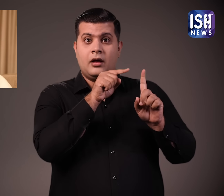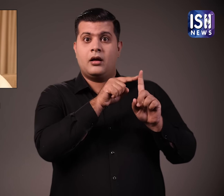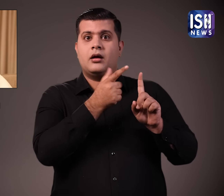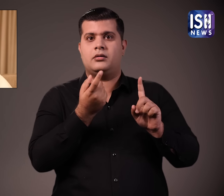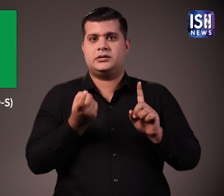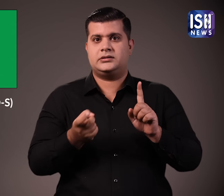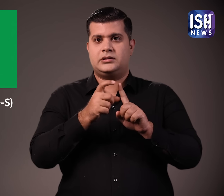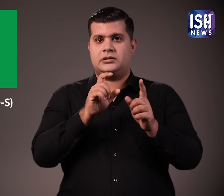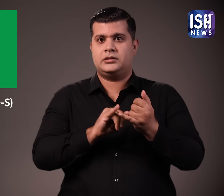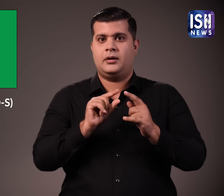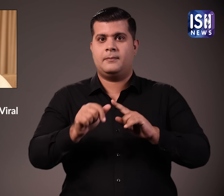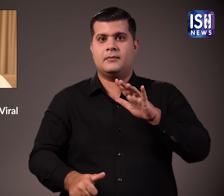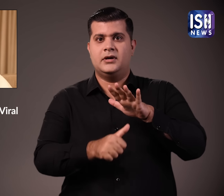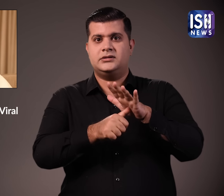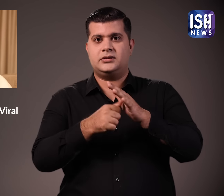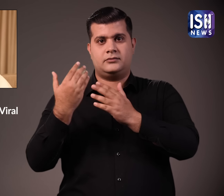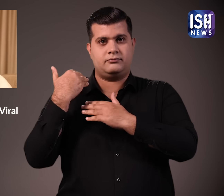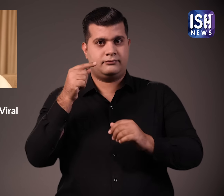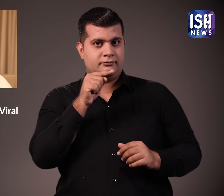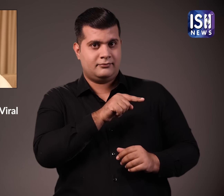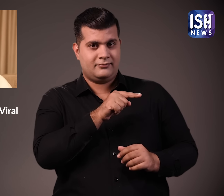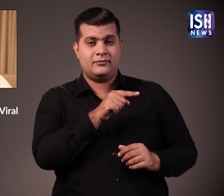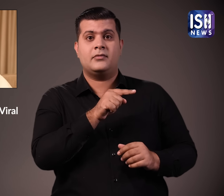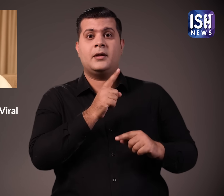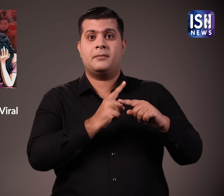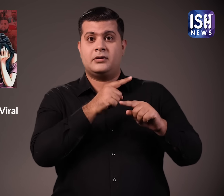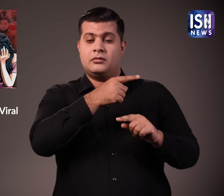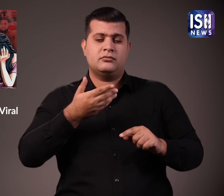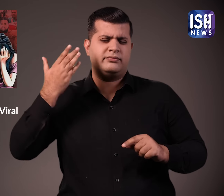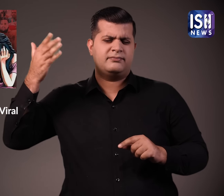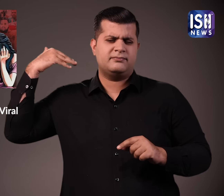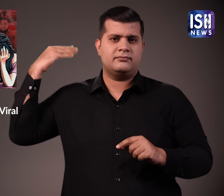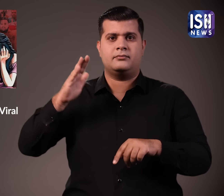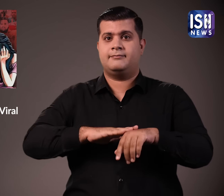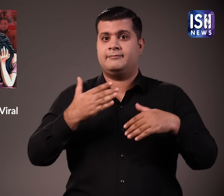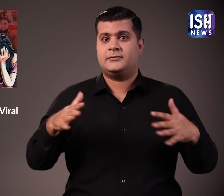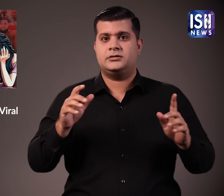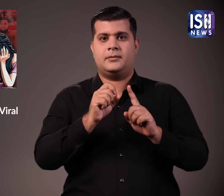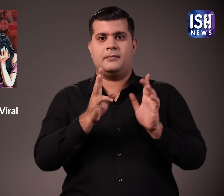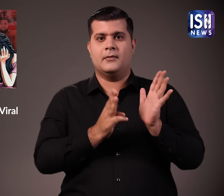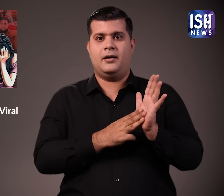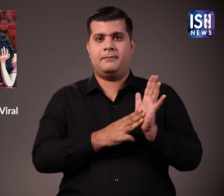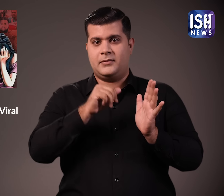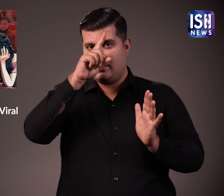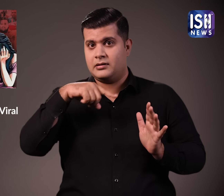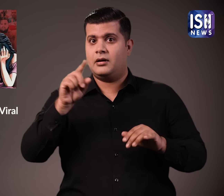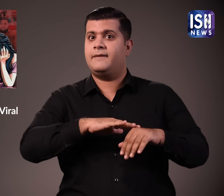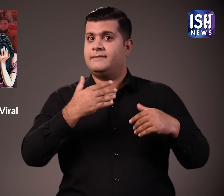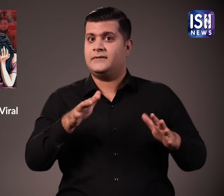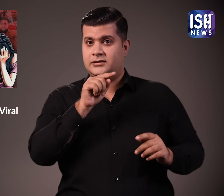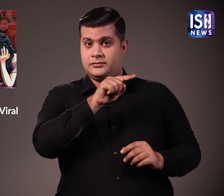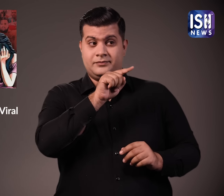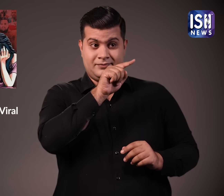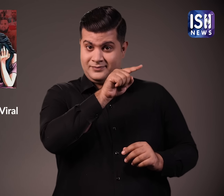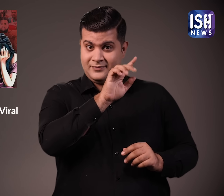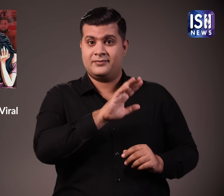the national President of Janata Dal-Secular (JD-S) and former Prime Minister of India.